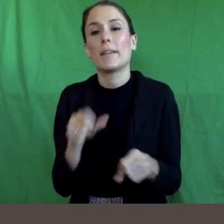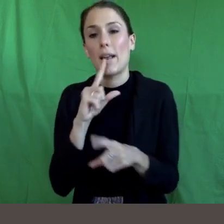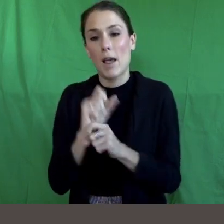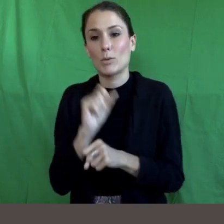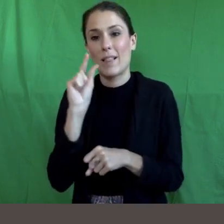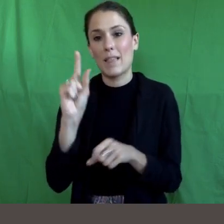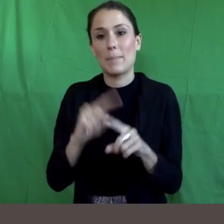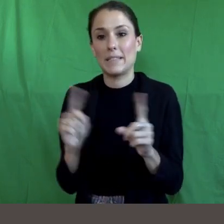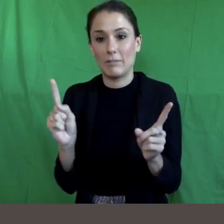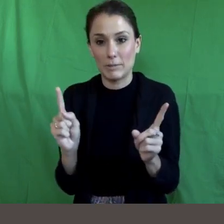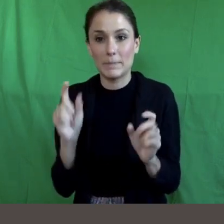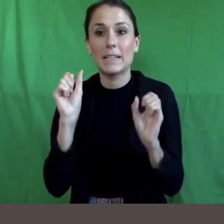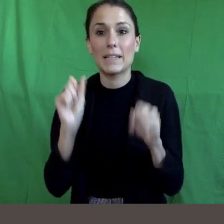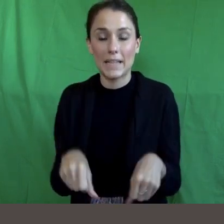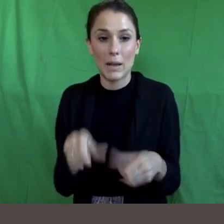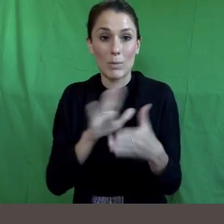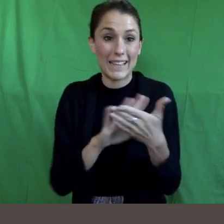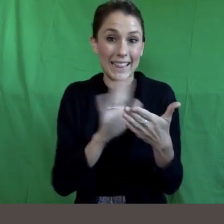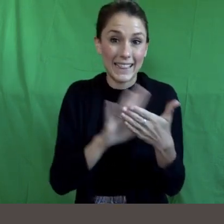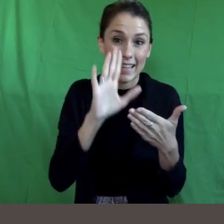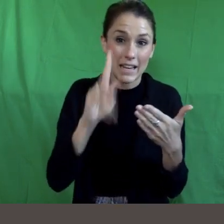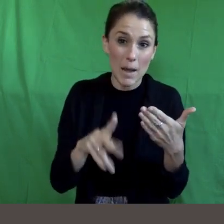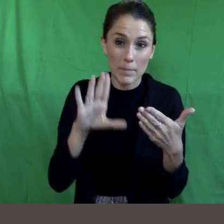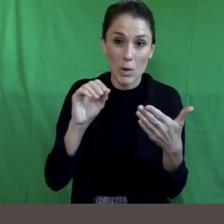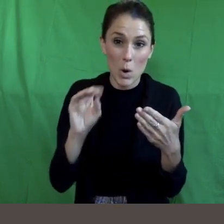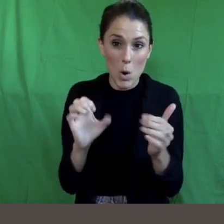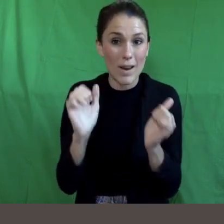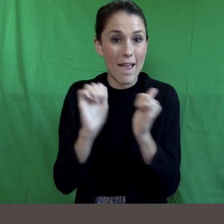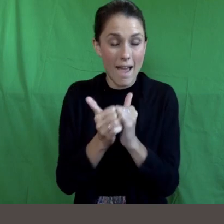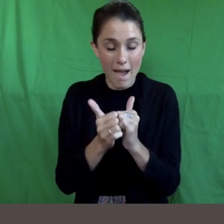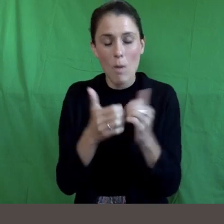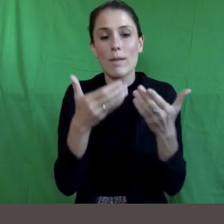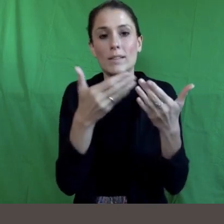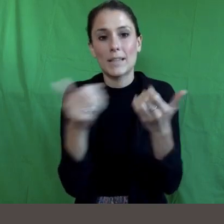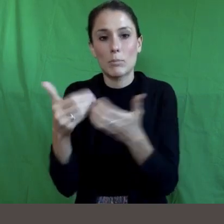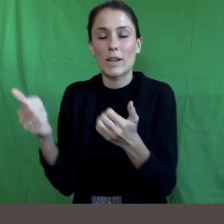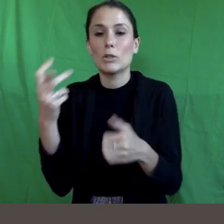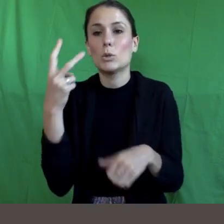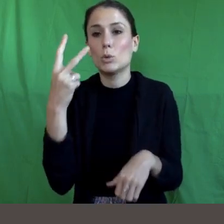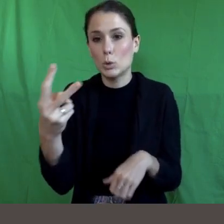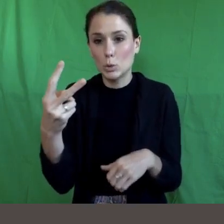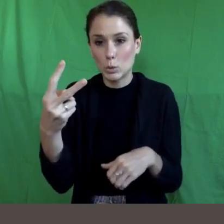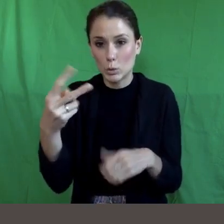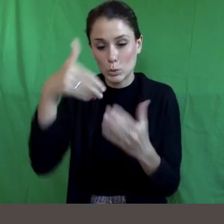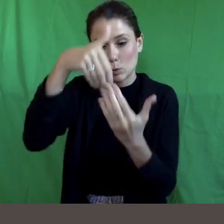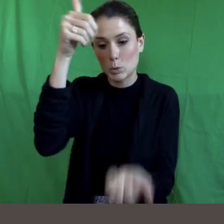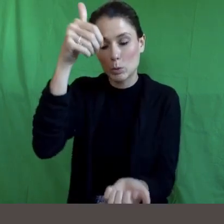We can actually do it slightly differently. We can clean up the code by separating it into two generators.